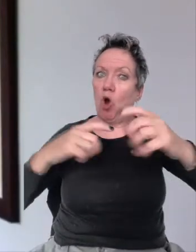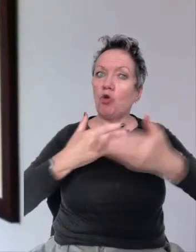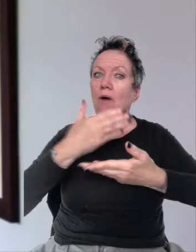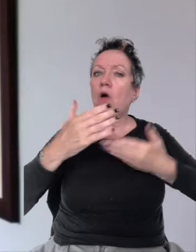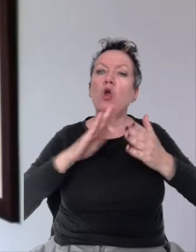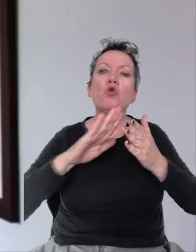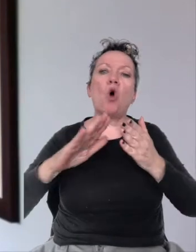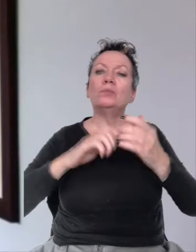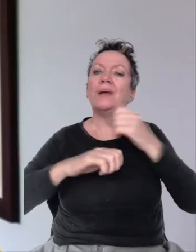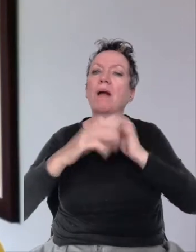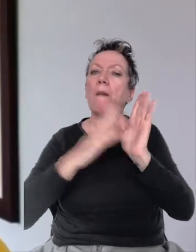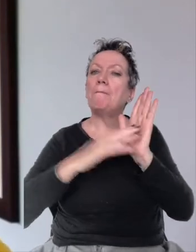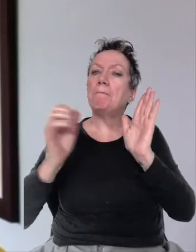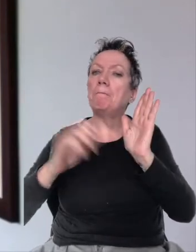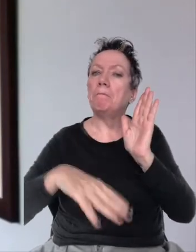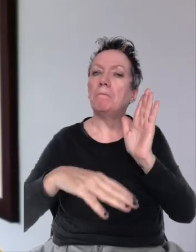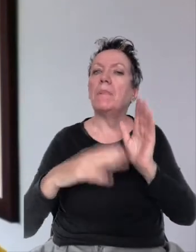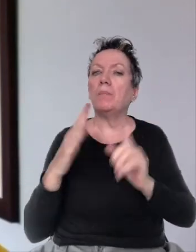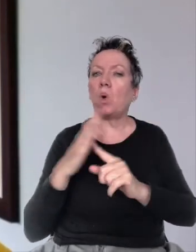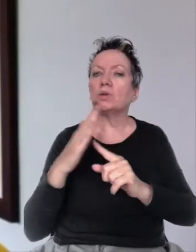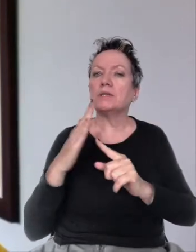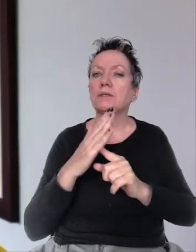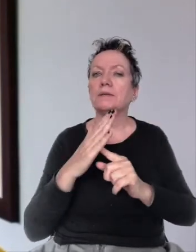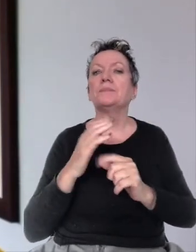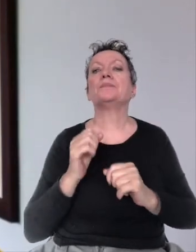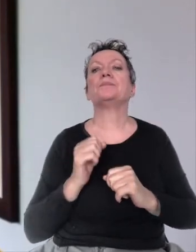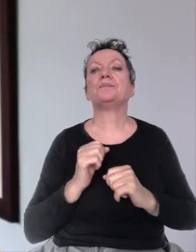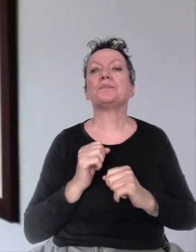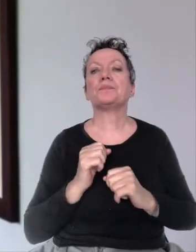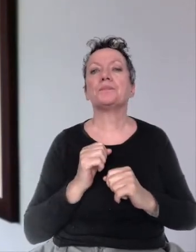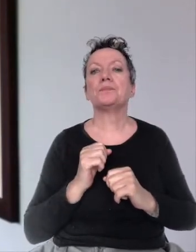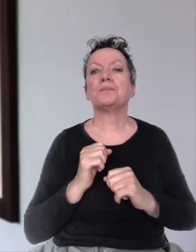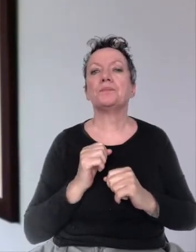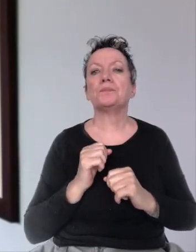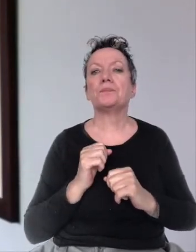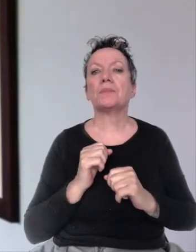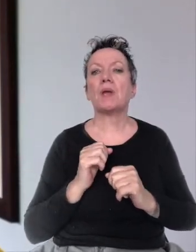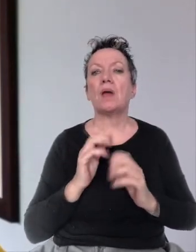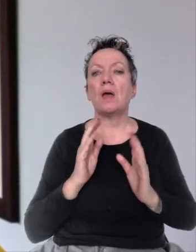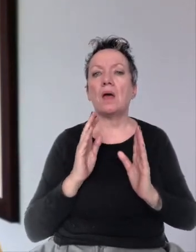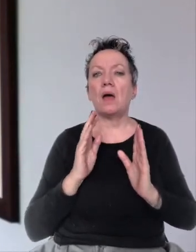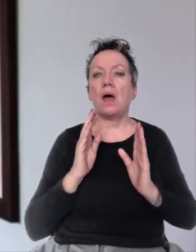I'm just going to say a few words, um, uh, About a conversation that I wasn't